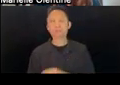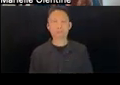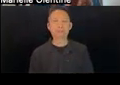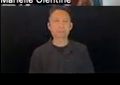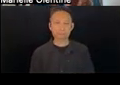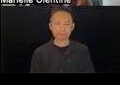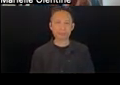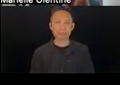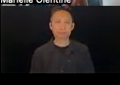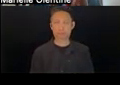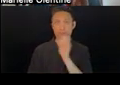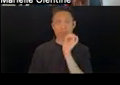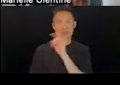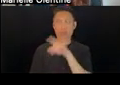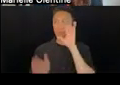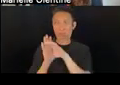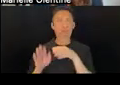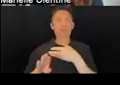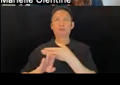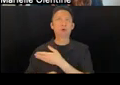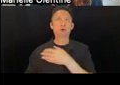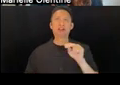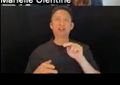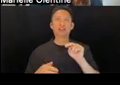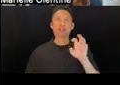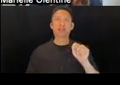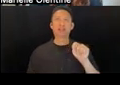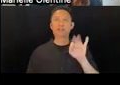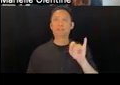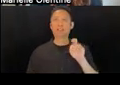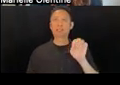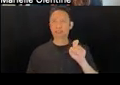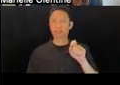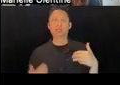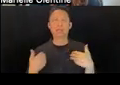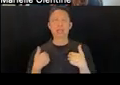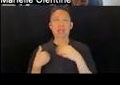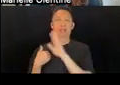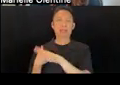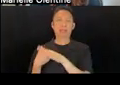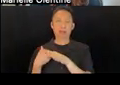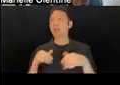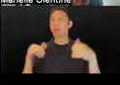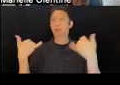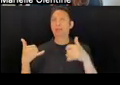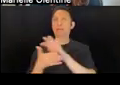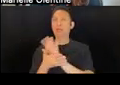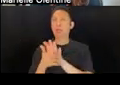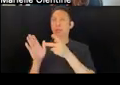then you should be thinking about positioning yourself as an auteur.